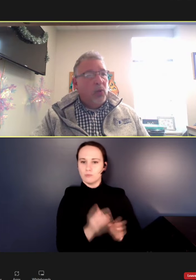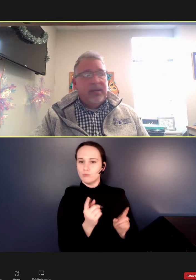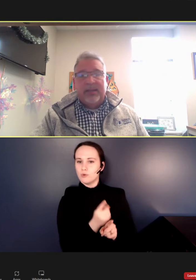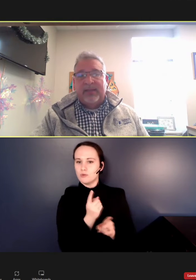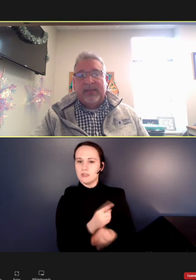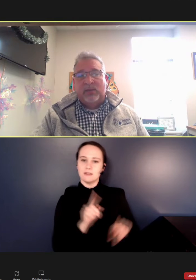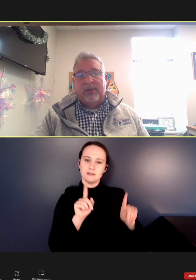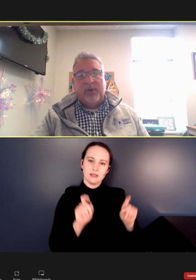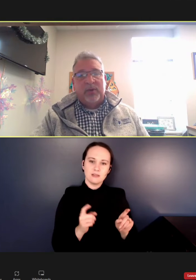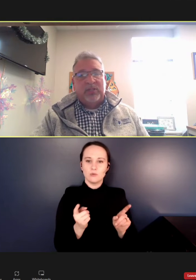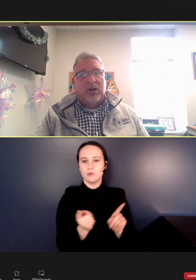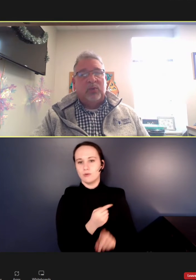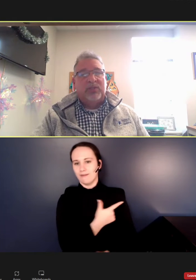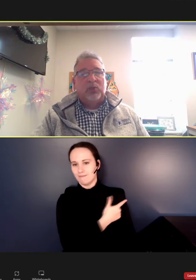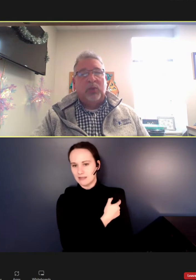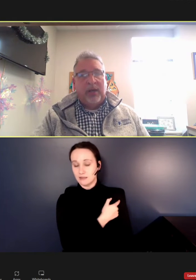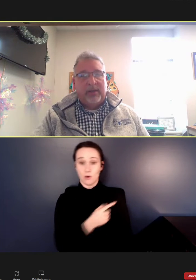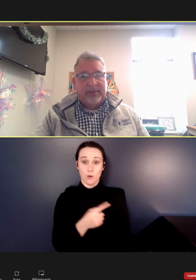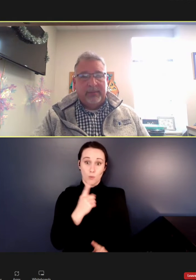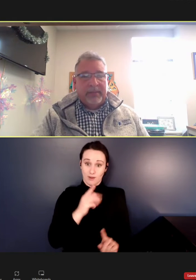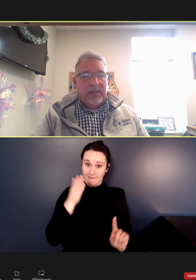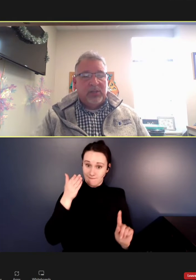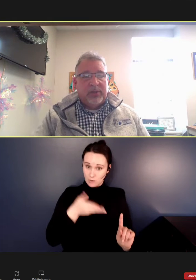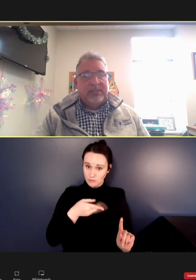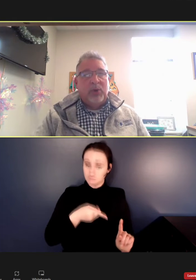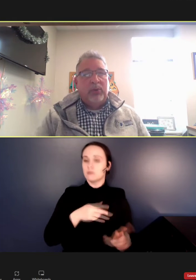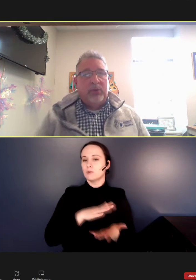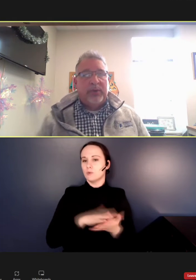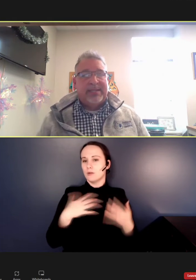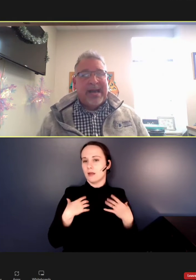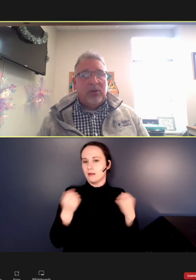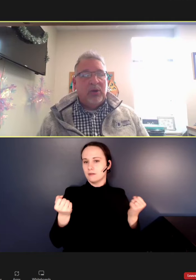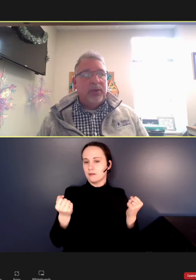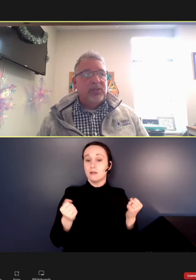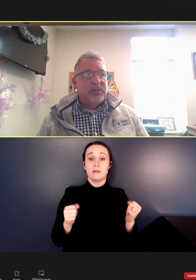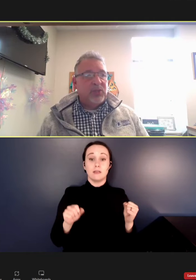One of the things that we focused on was school health. So, these mobile units now go into a